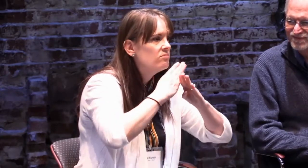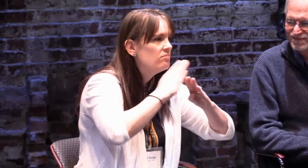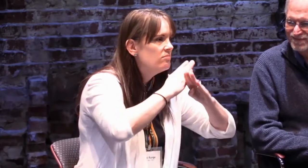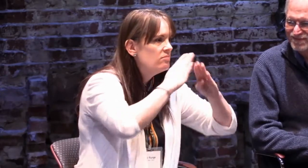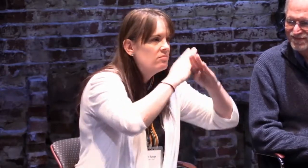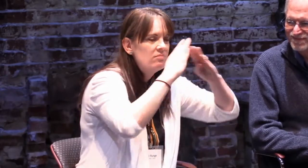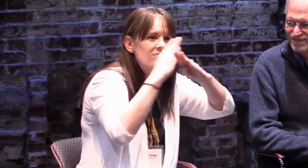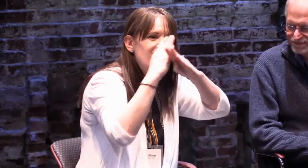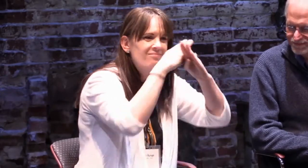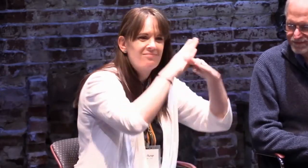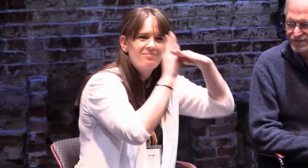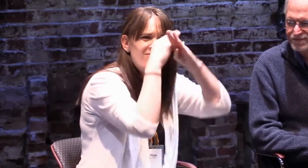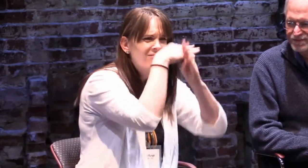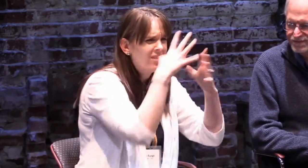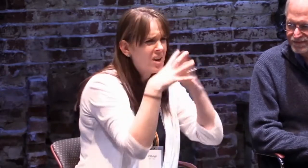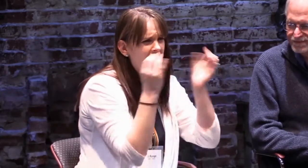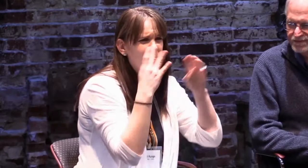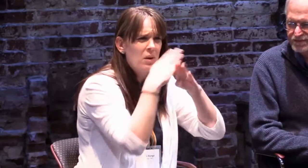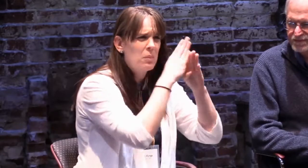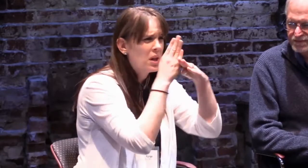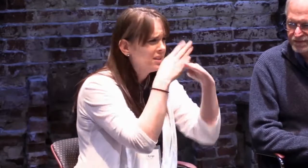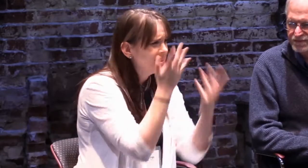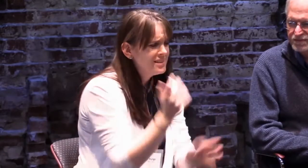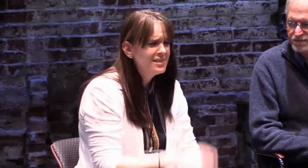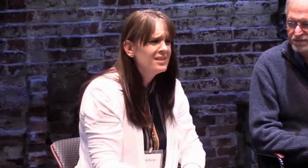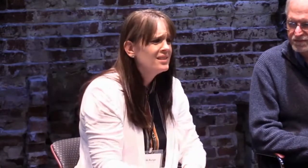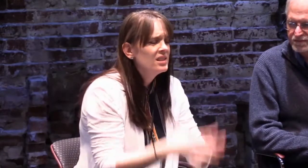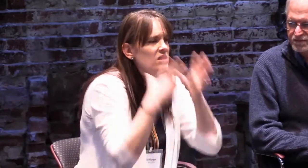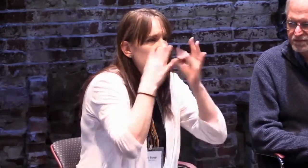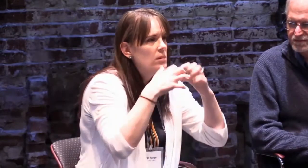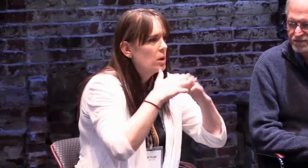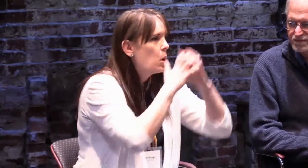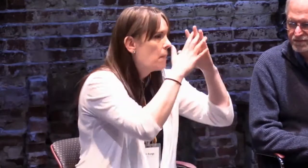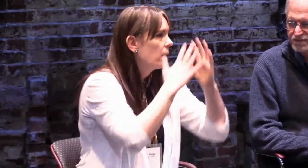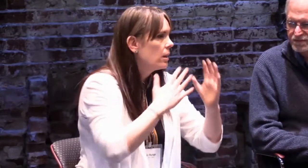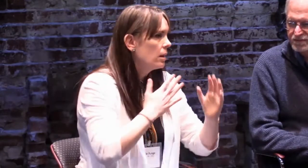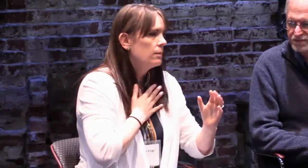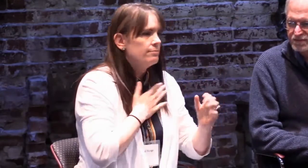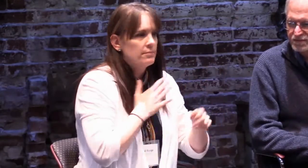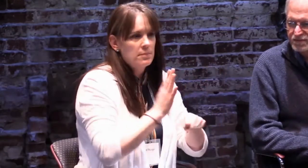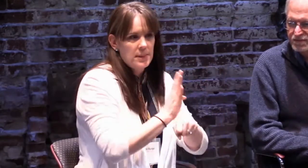But every person in those communities that participated in the program were hearing.